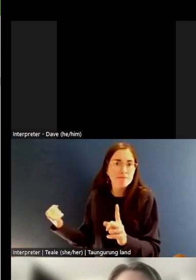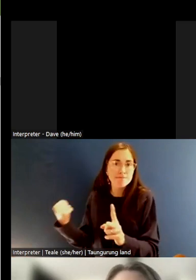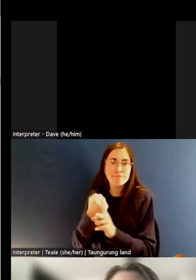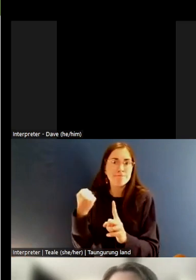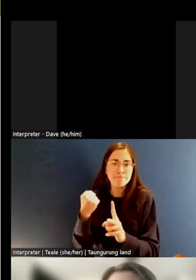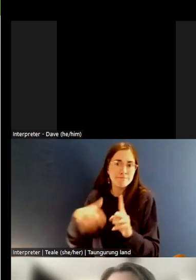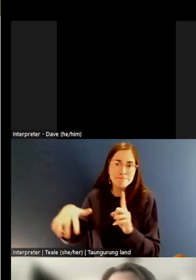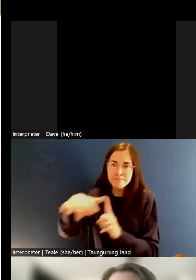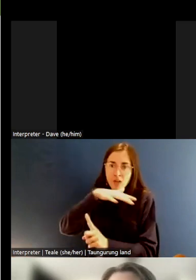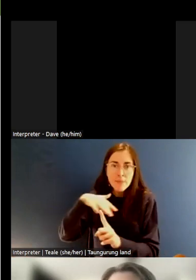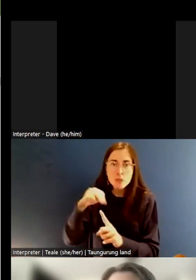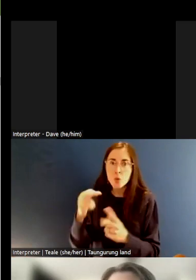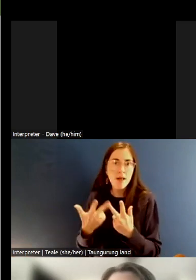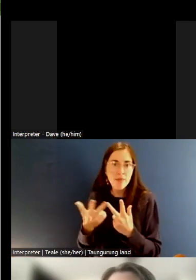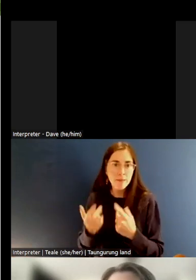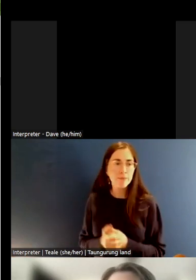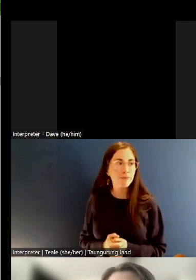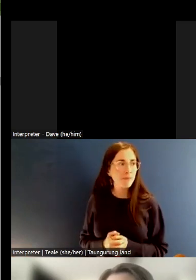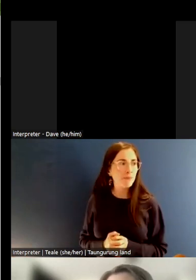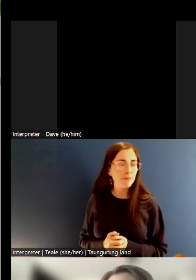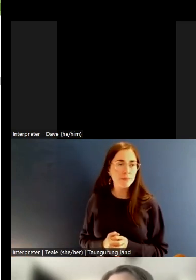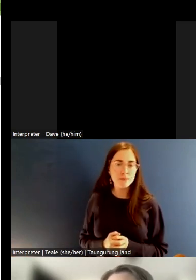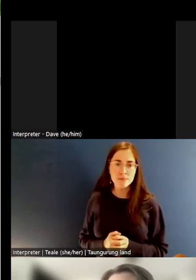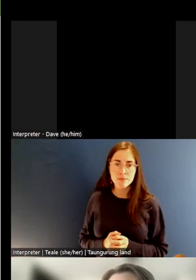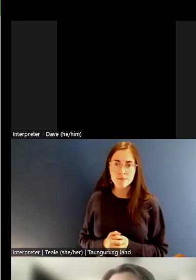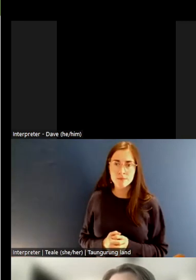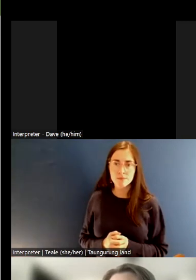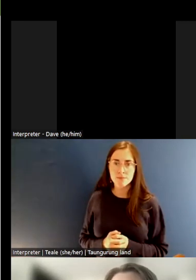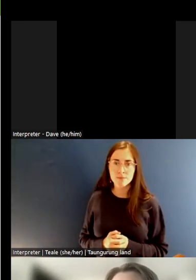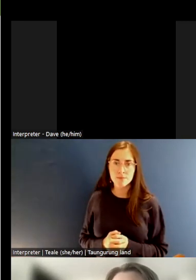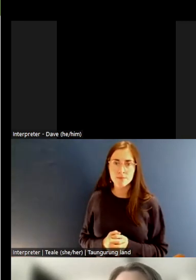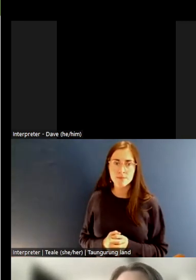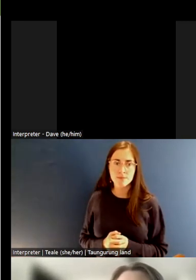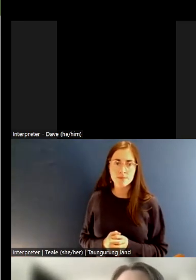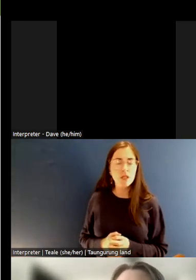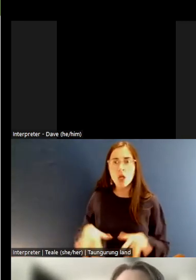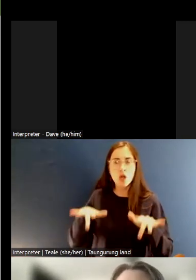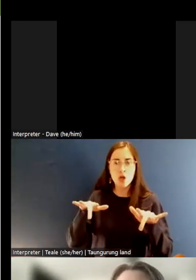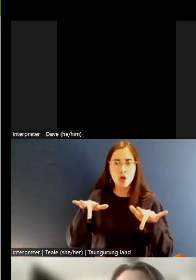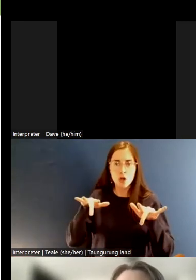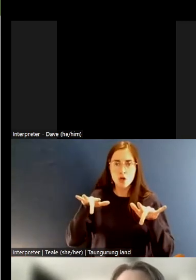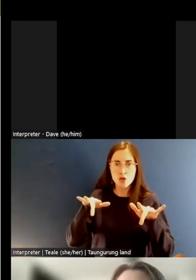But we haven't really had a lot access to more detailed genetic testing easily in Australia.